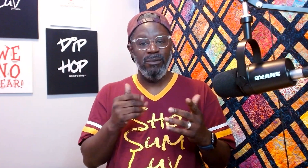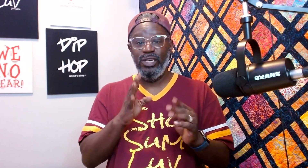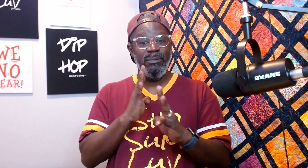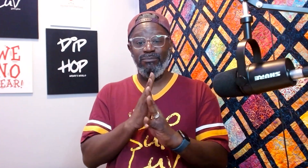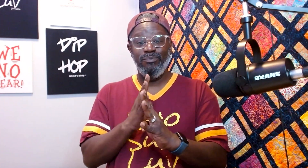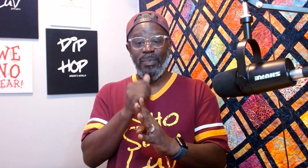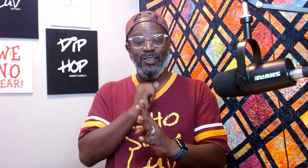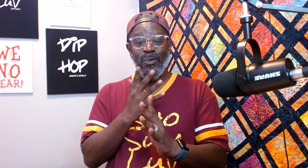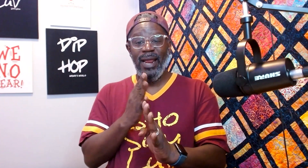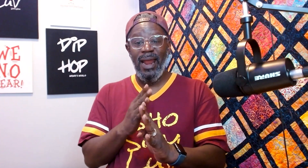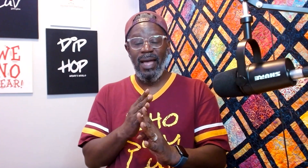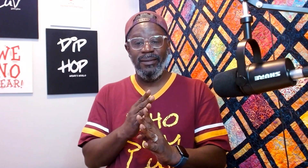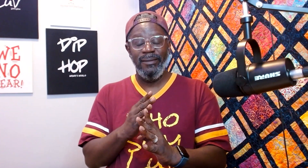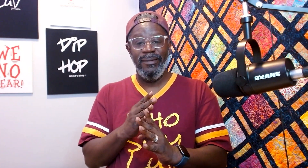I was just patiently waiting in line